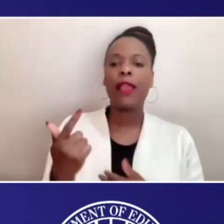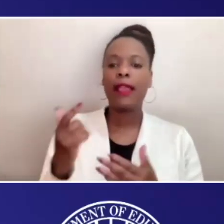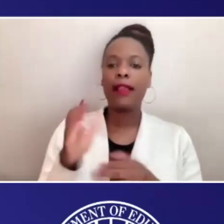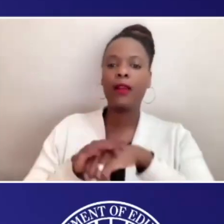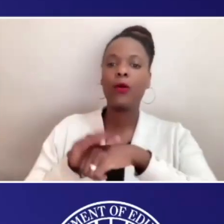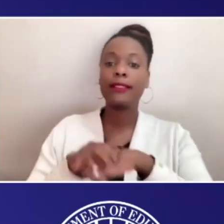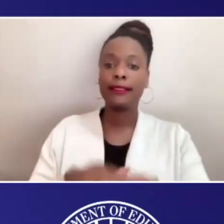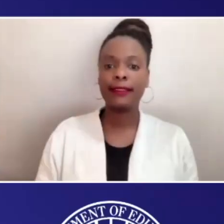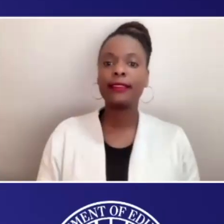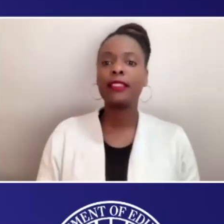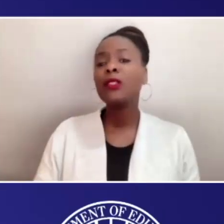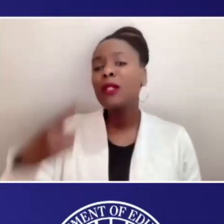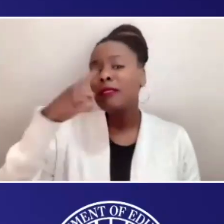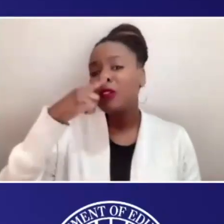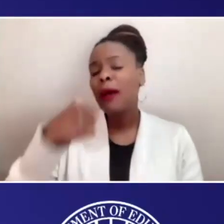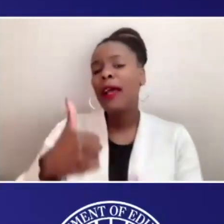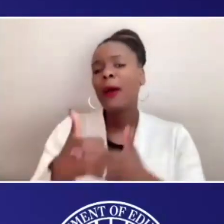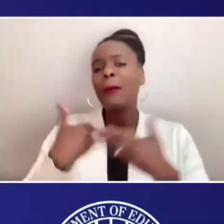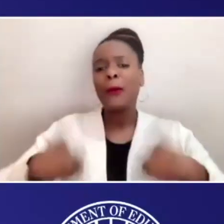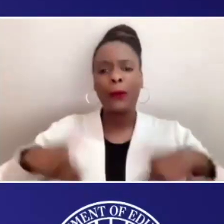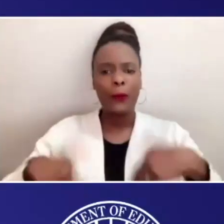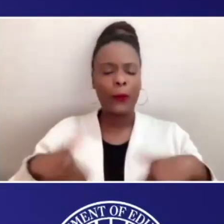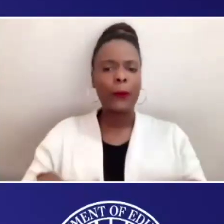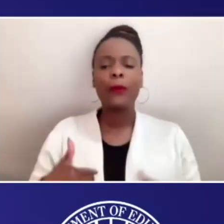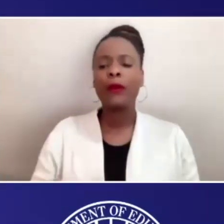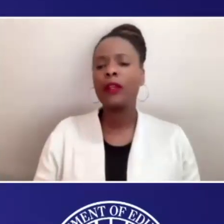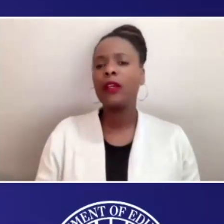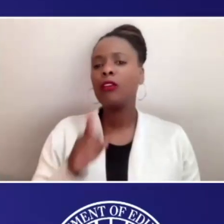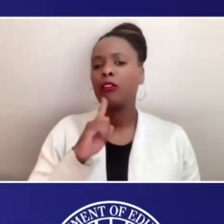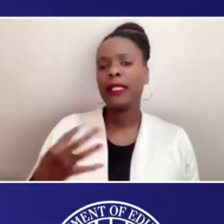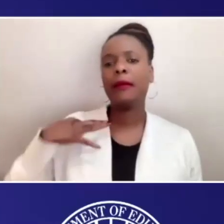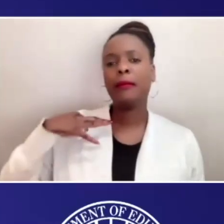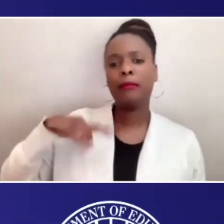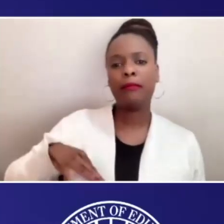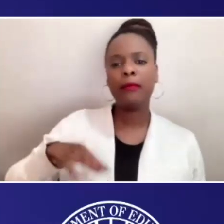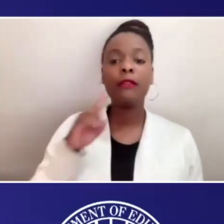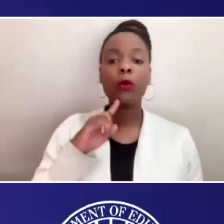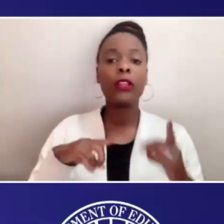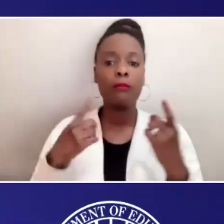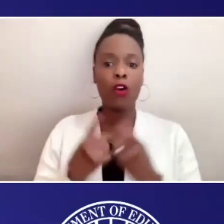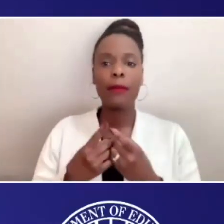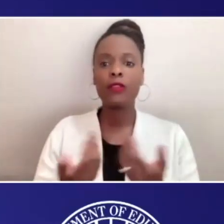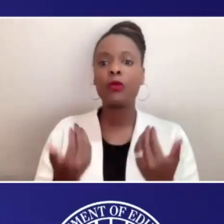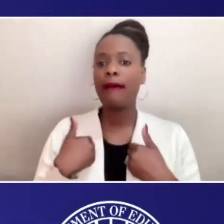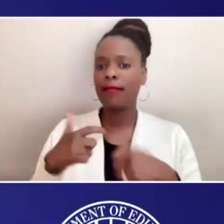So if you could help us with that, that would be really -- it would be very beneficial for the Department to have that time to really make